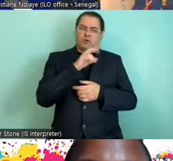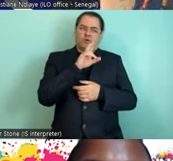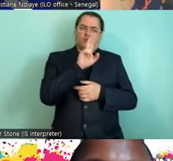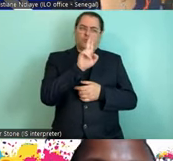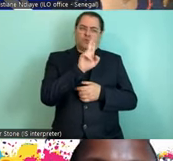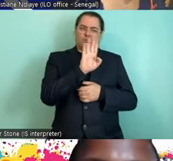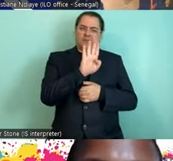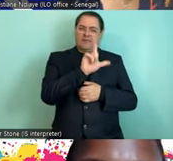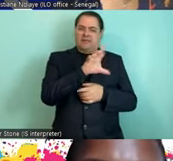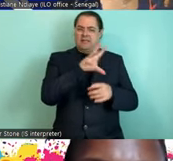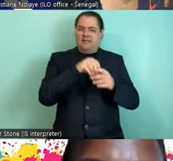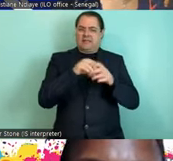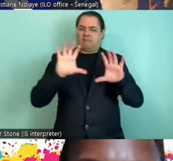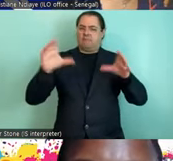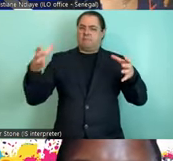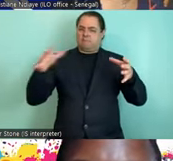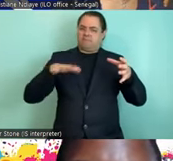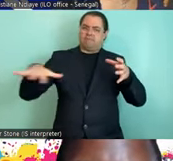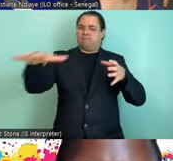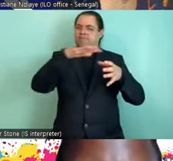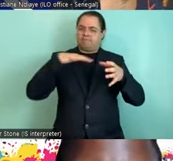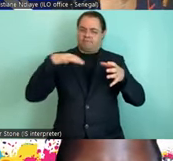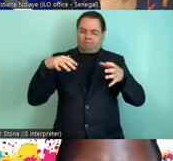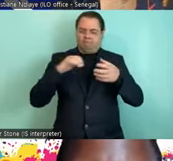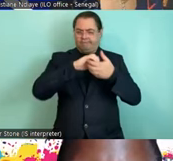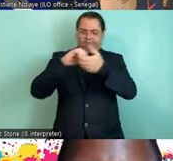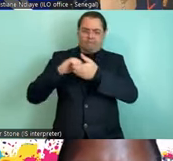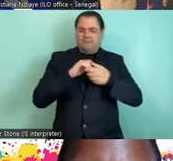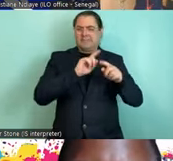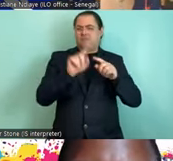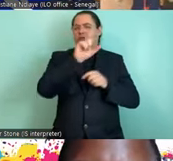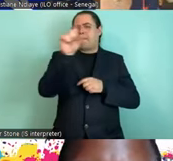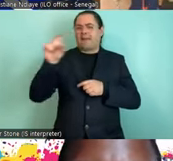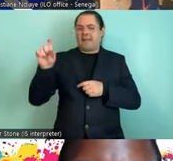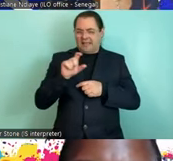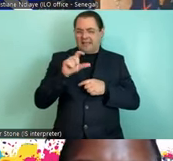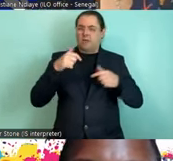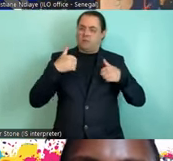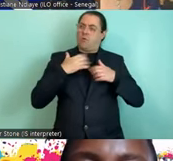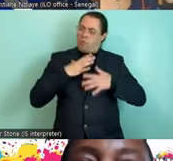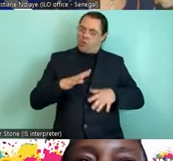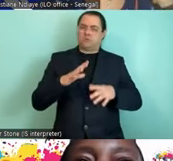and inclusion and diversity is one of our key must do's and we we believe it's